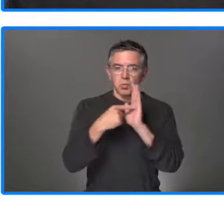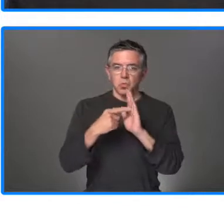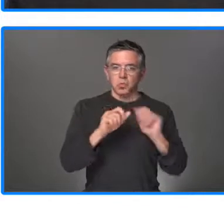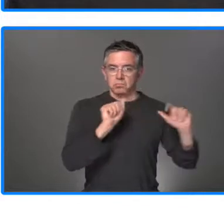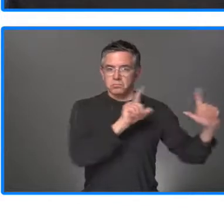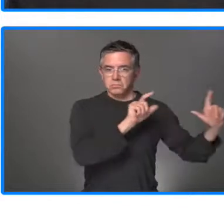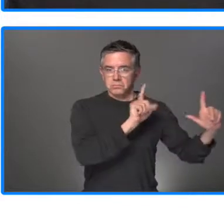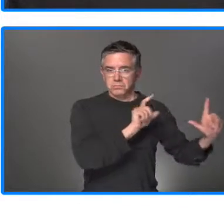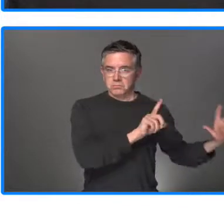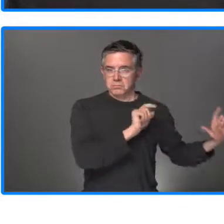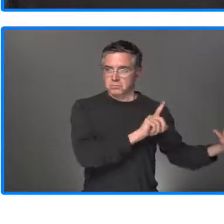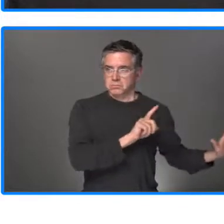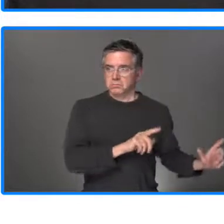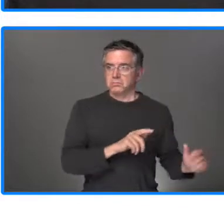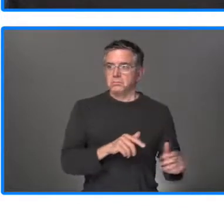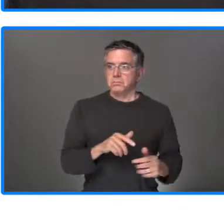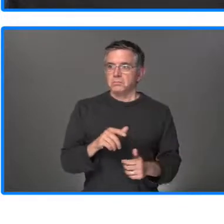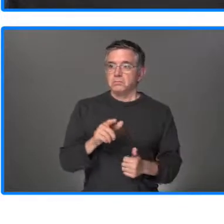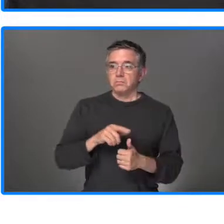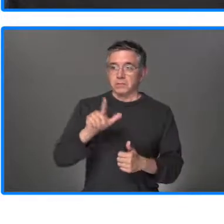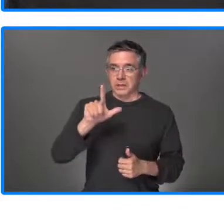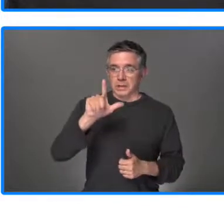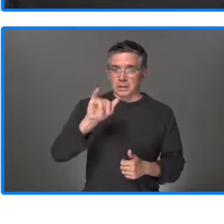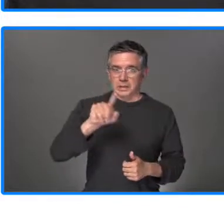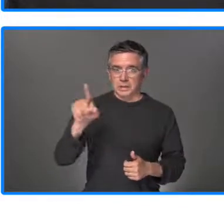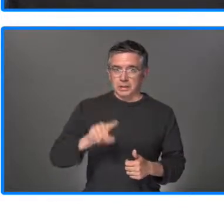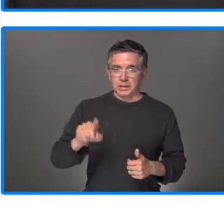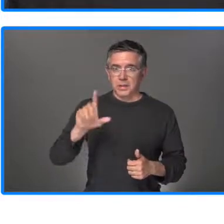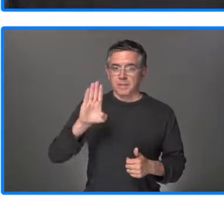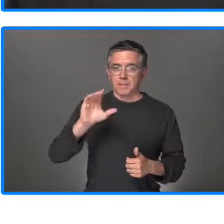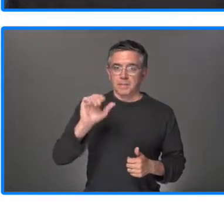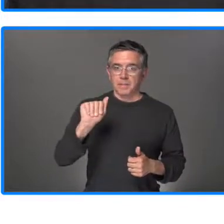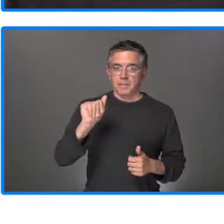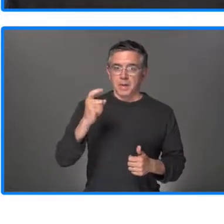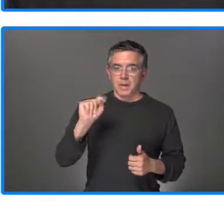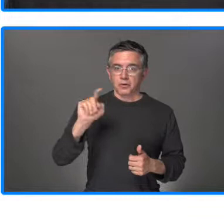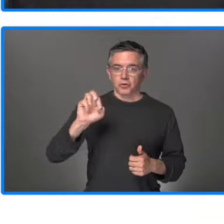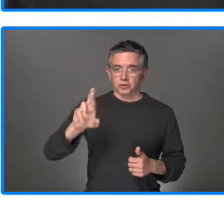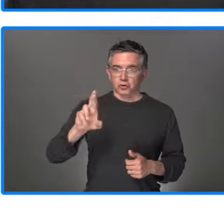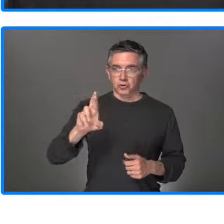who's the chief executive officer of the North Sound Accountable Community of Health,